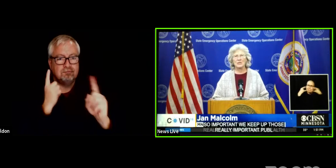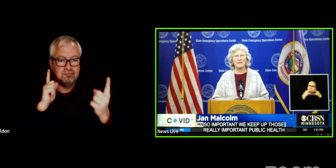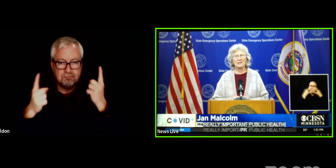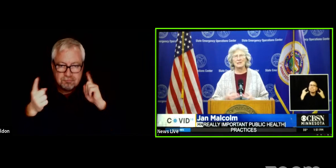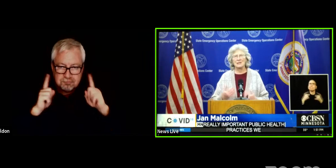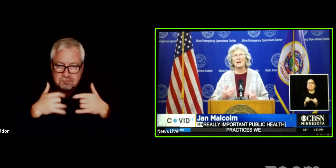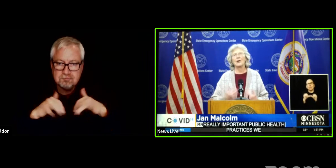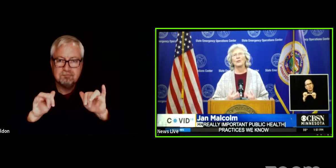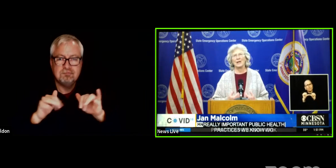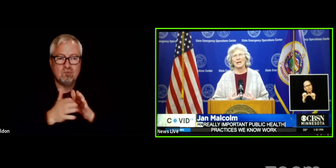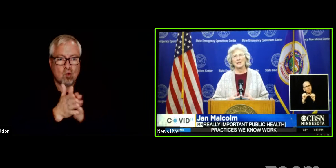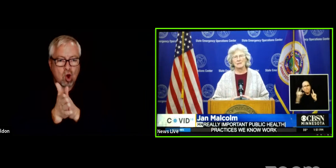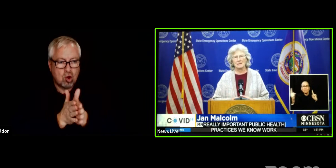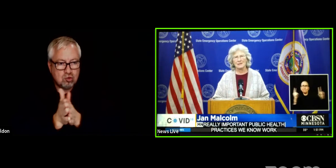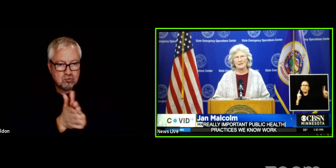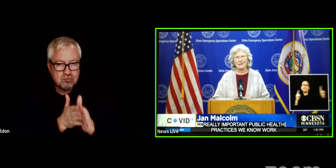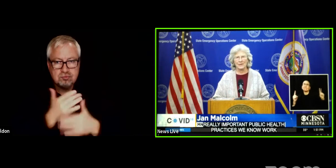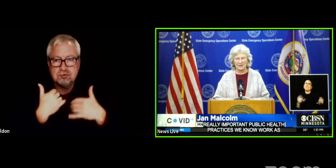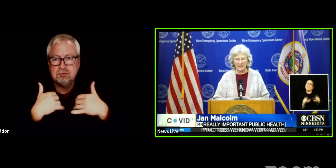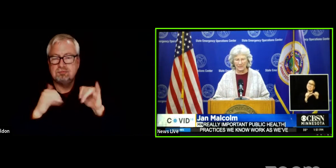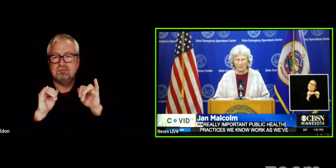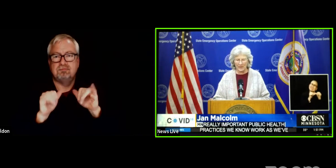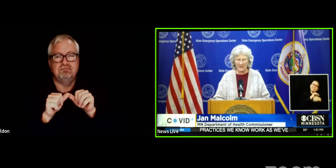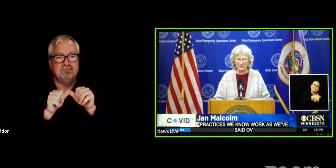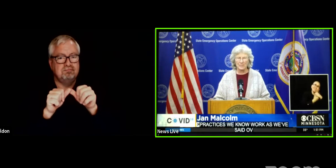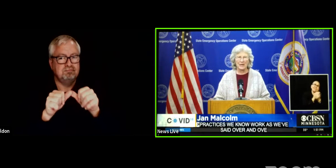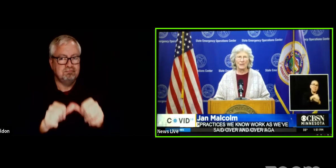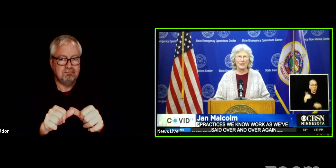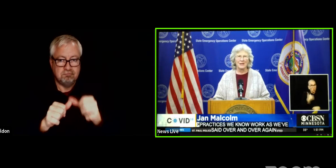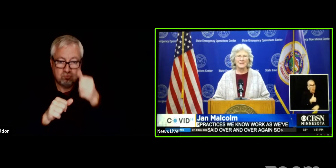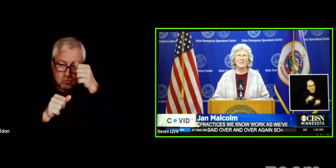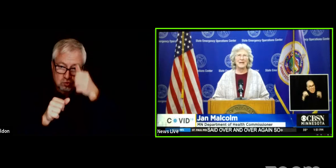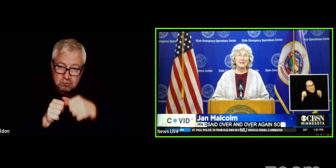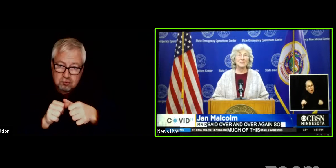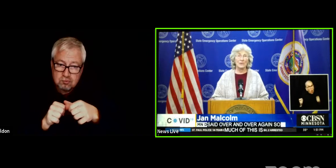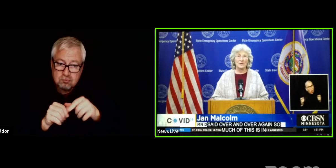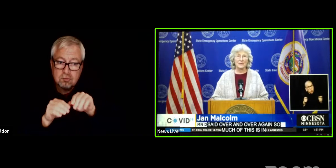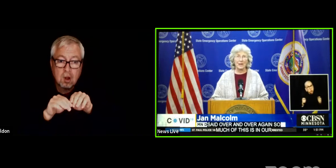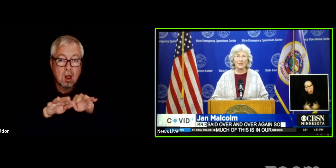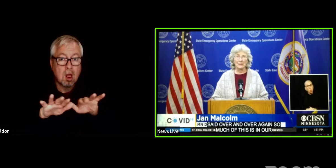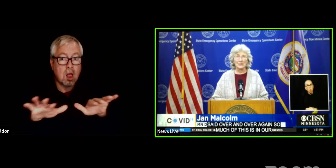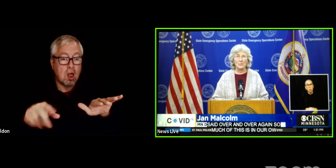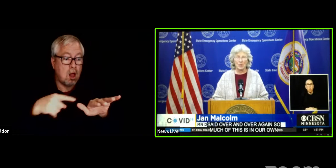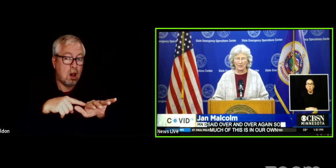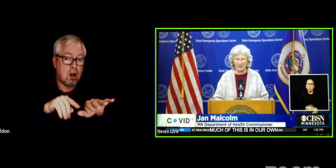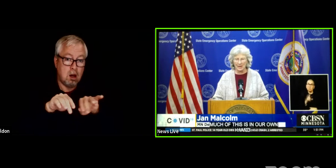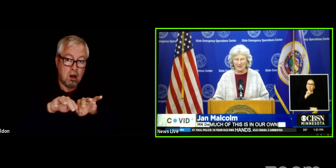OF THIS IS IN OUR OWN HANDS, THAT TOGETHER WE HAVE GOT THE POWER TO MAKE THIS FOREST FIRE A LITTLE SMALLER, TO